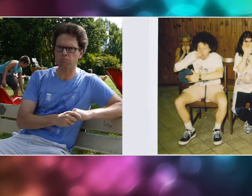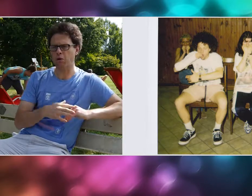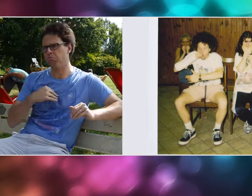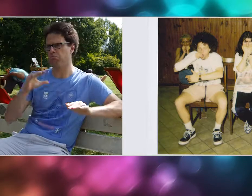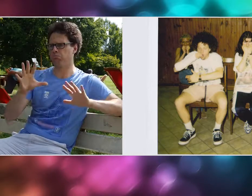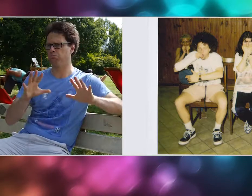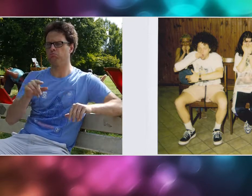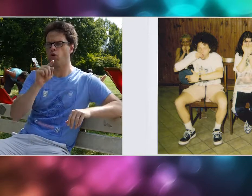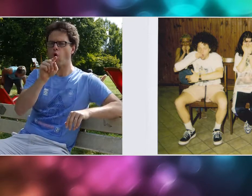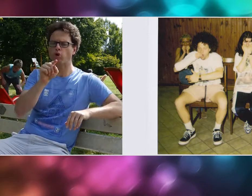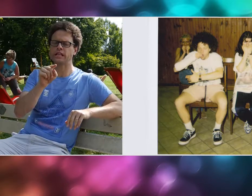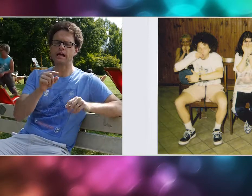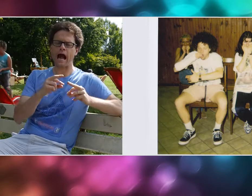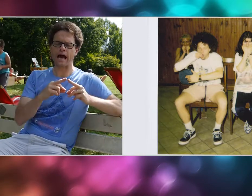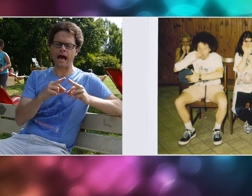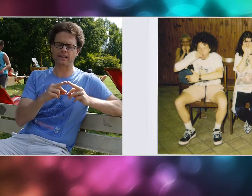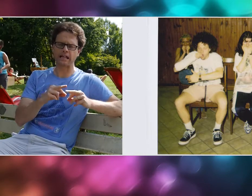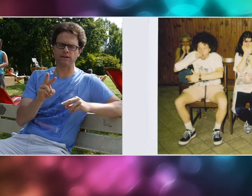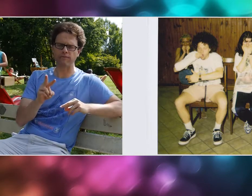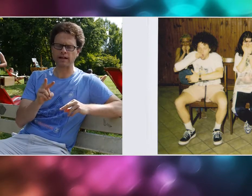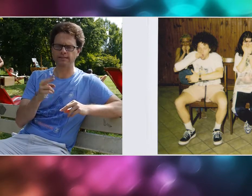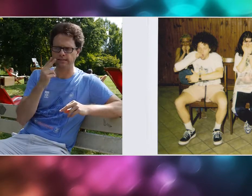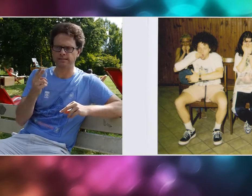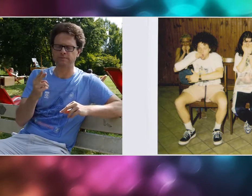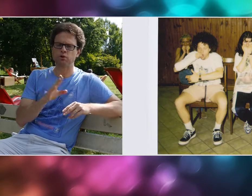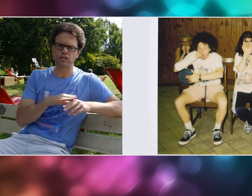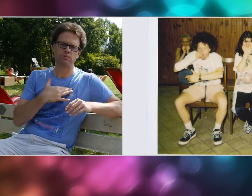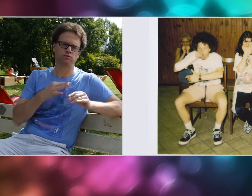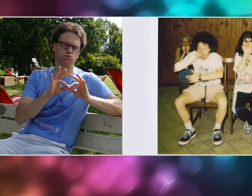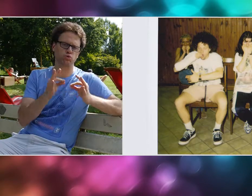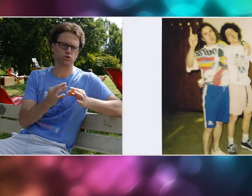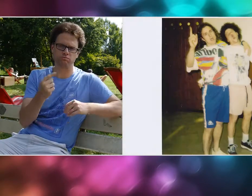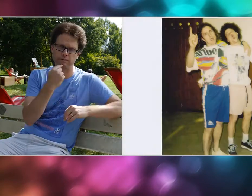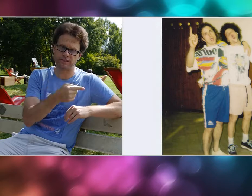Andres Valdes told my family